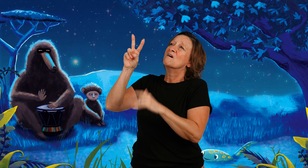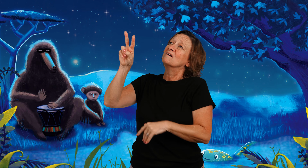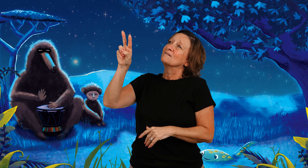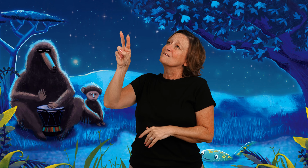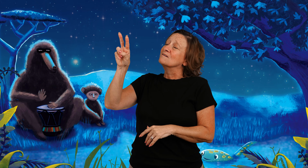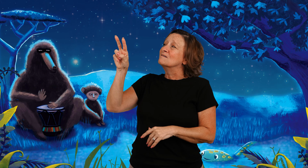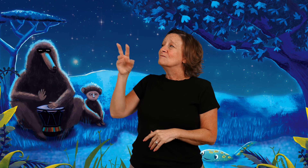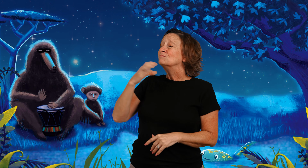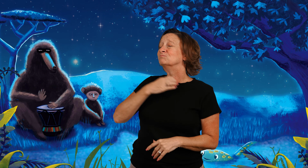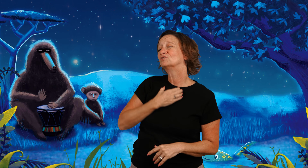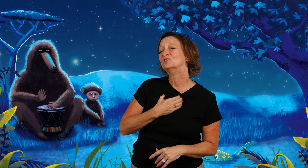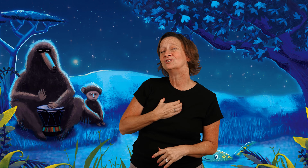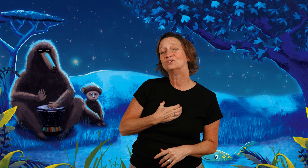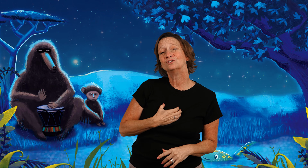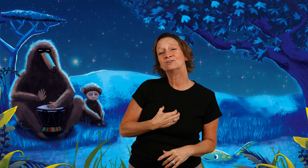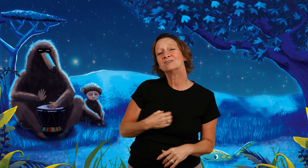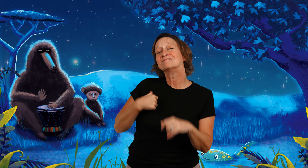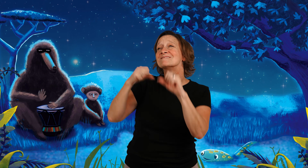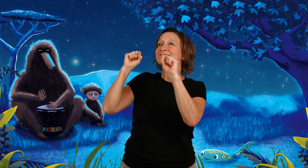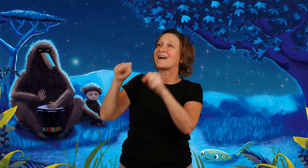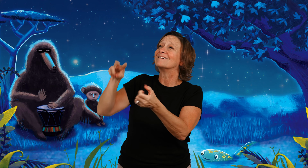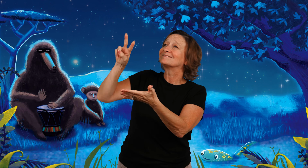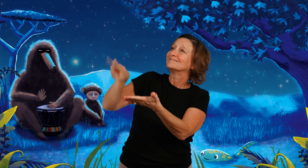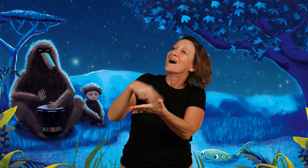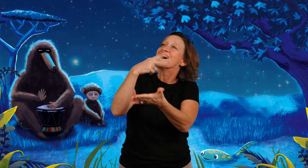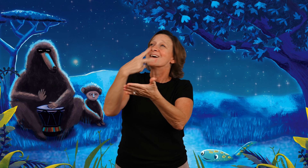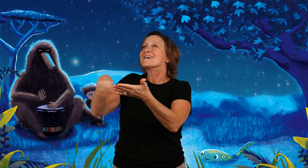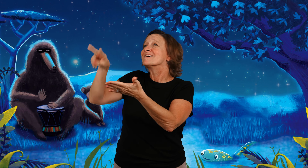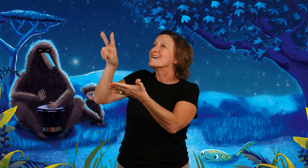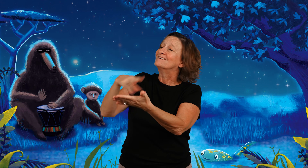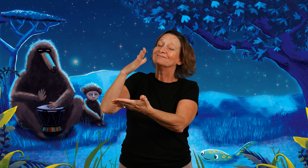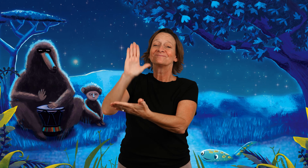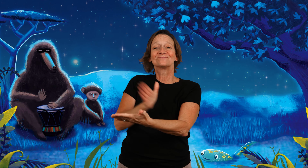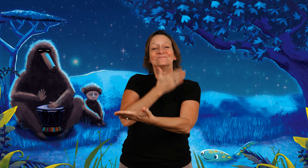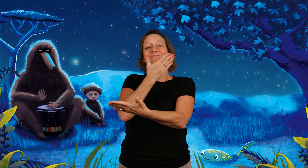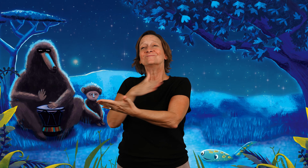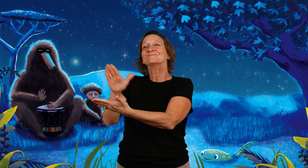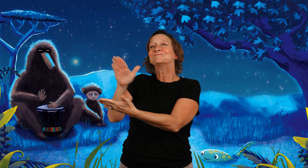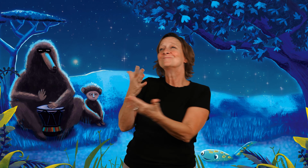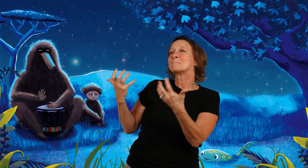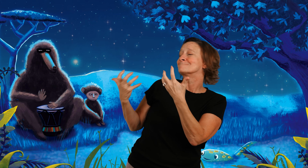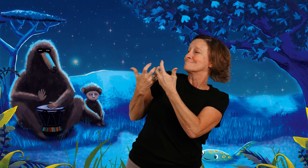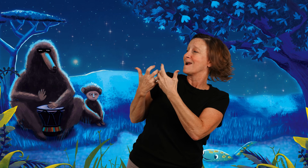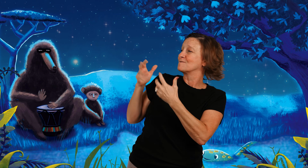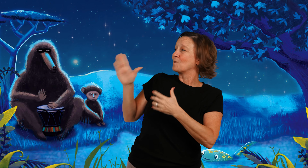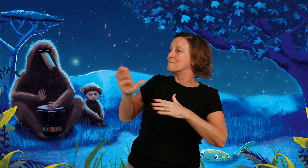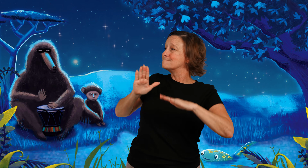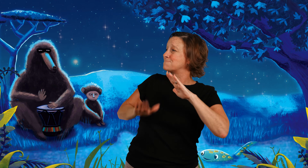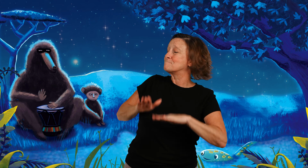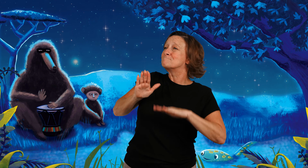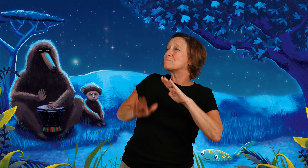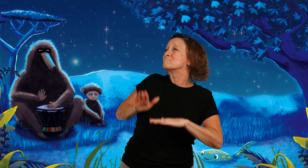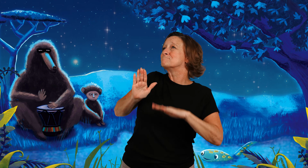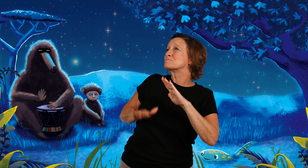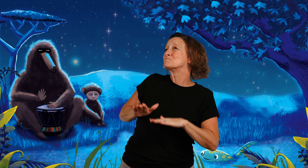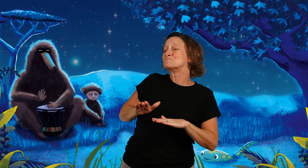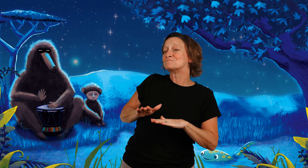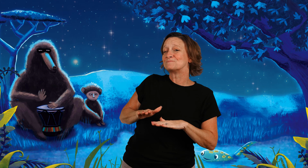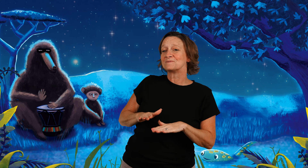“Oh, I wish I could dance and sing to that cool drum beat.”